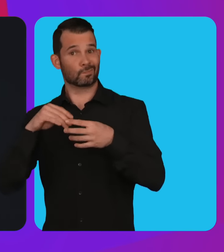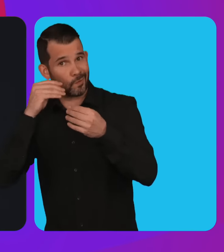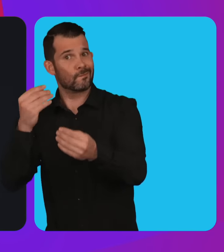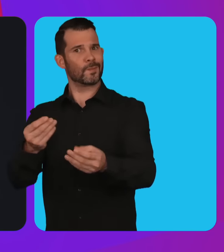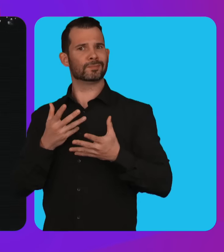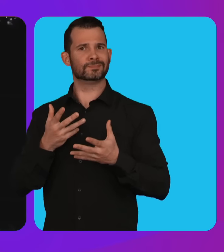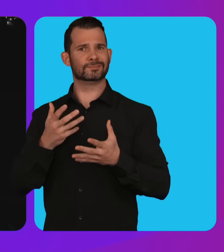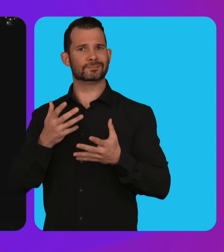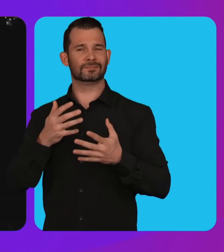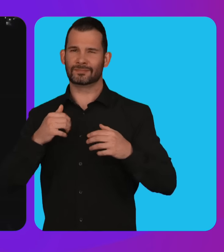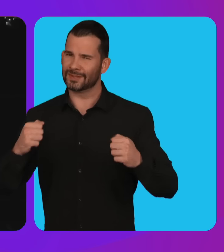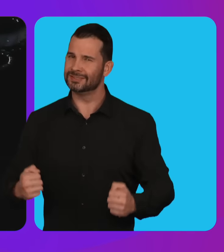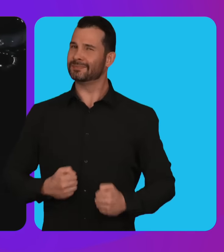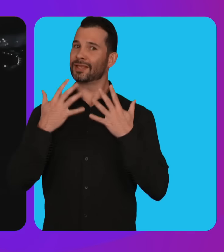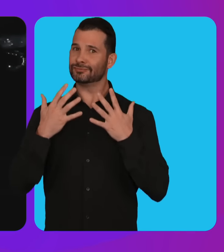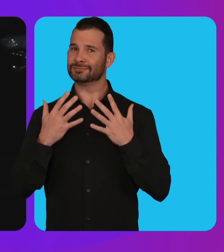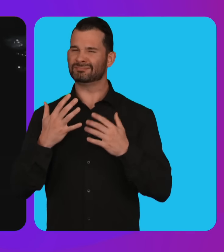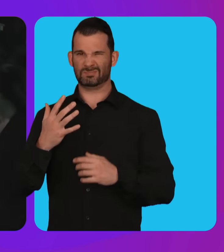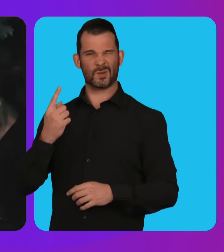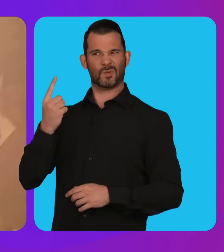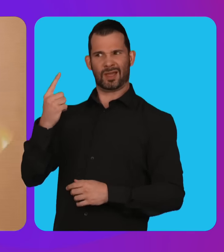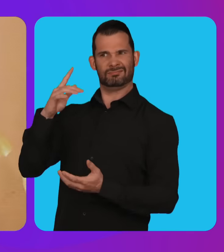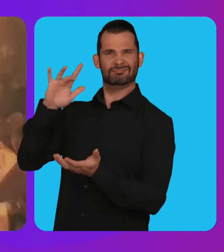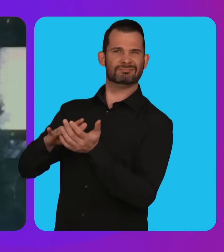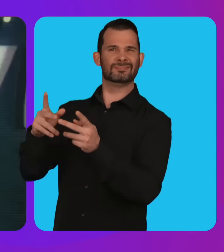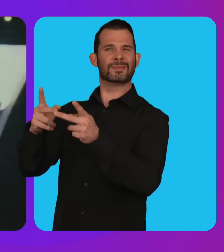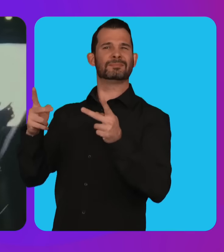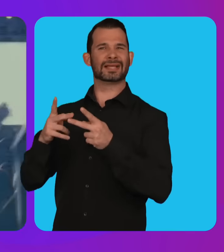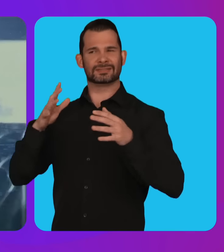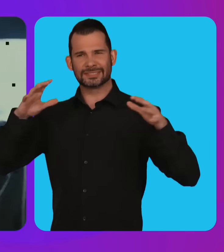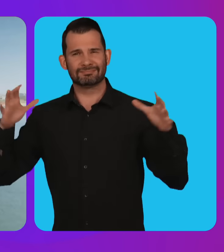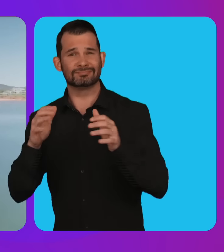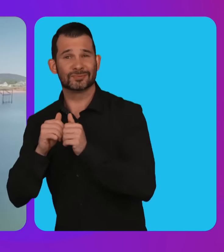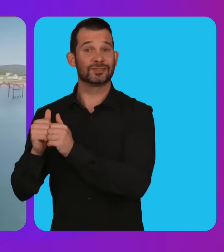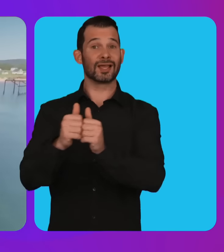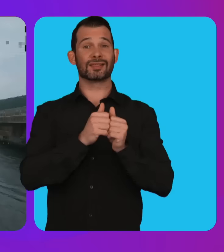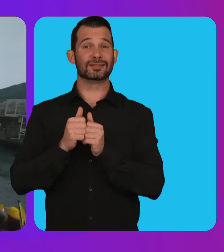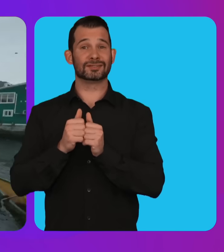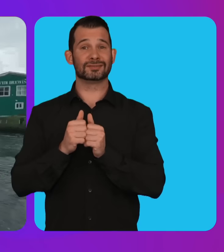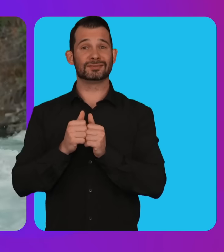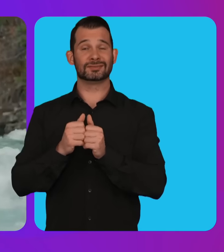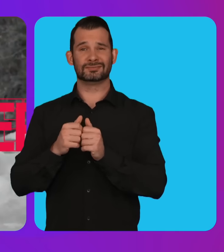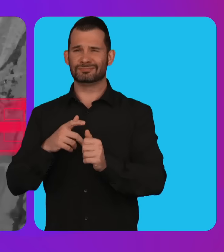They inspire us. And there's one place that brings them together.